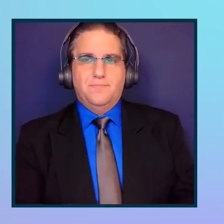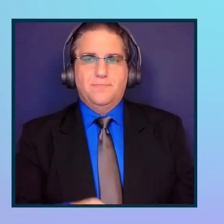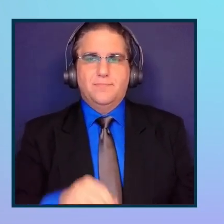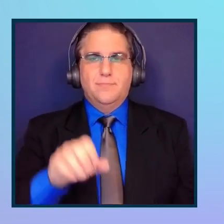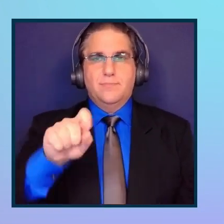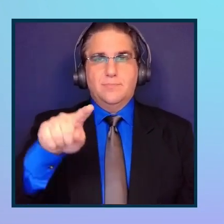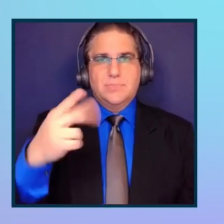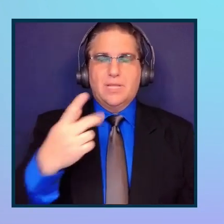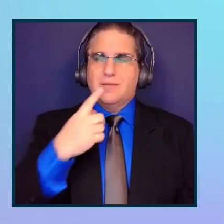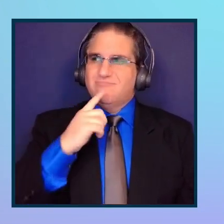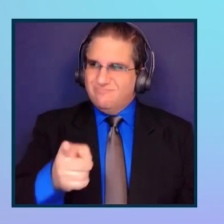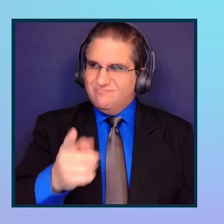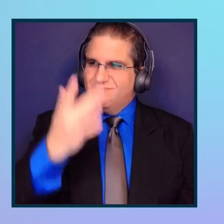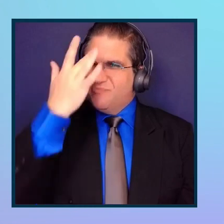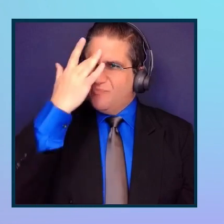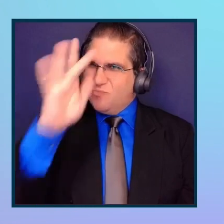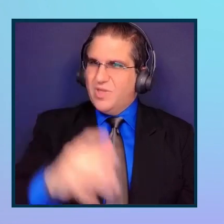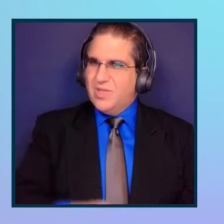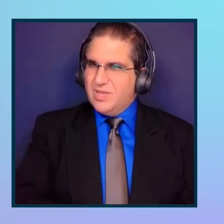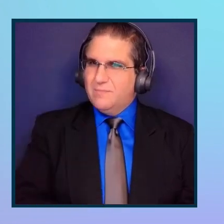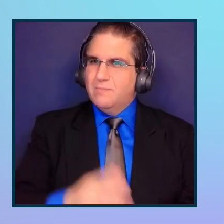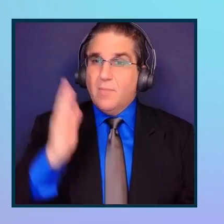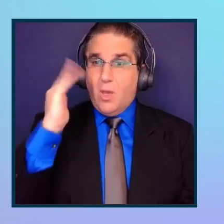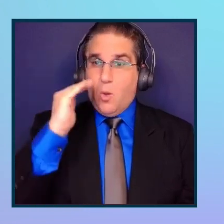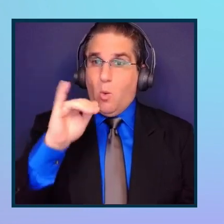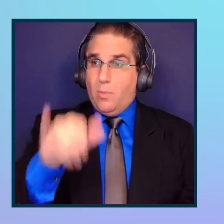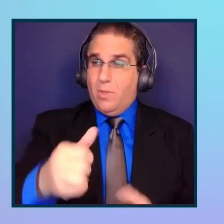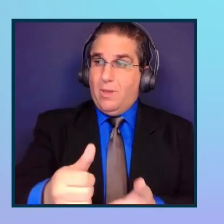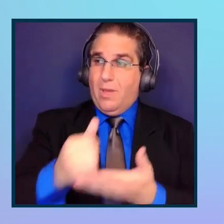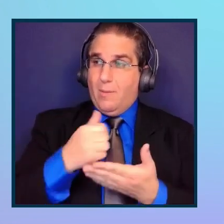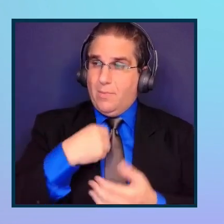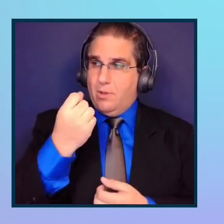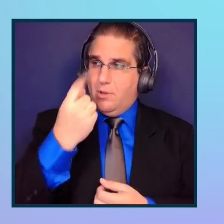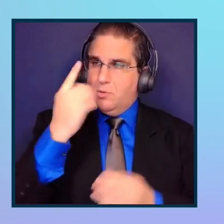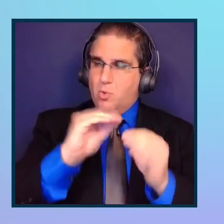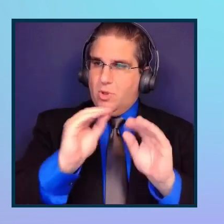For me, two things help me see status in everything around us.